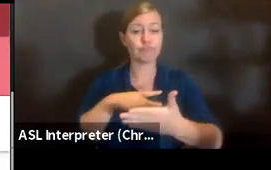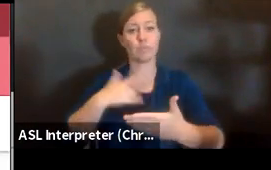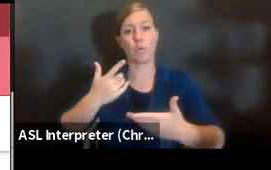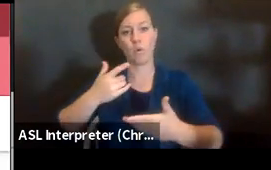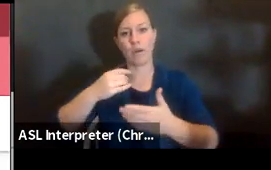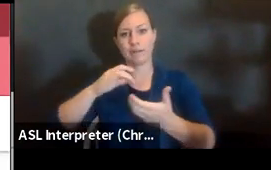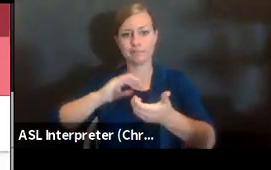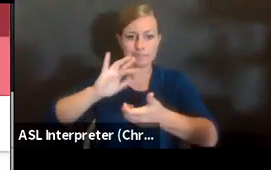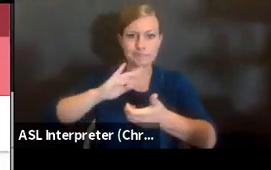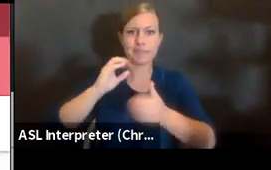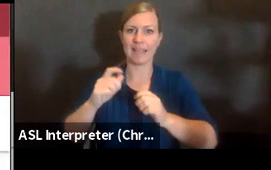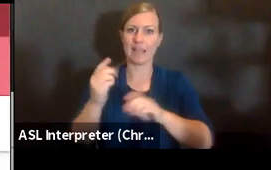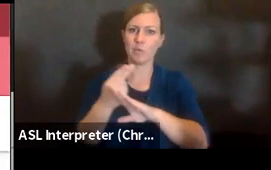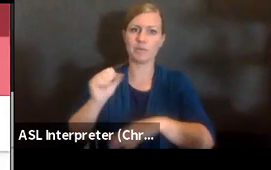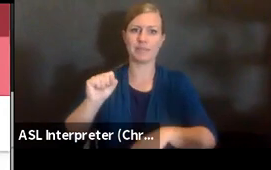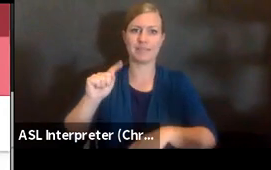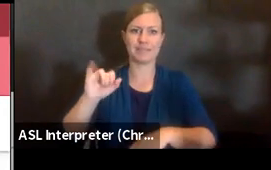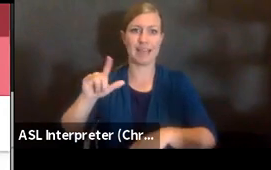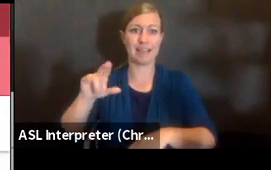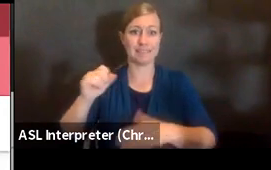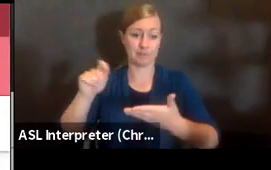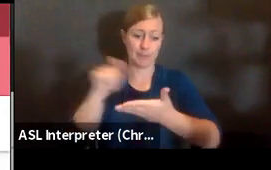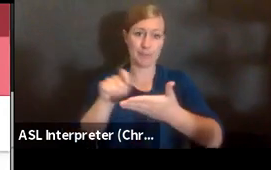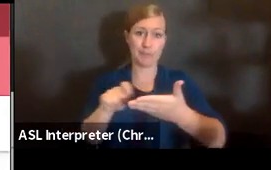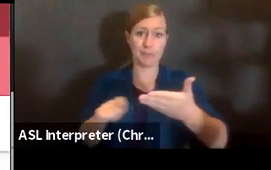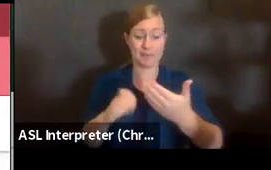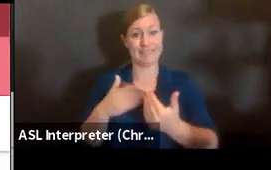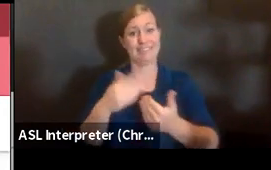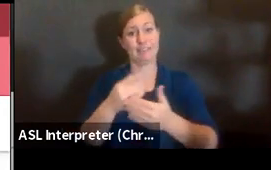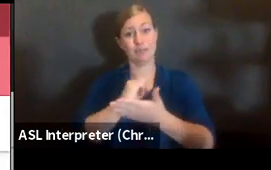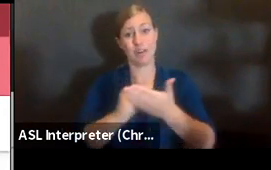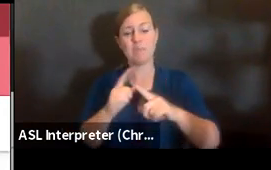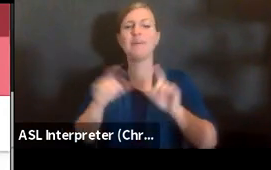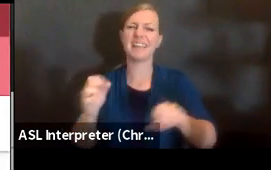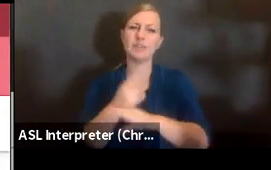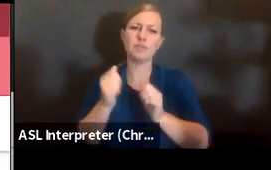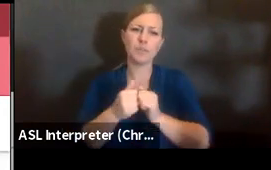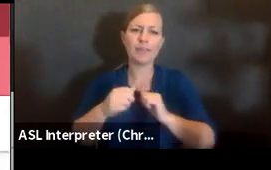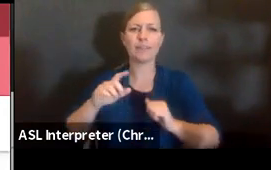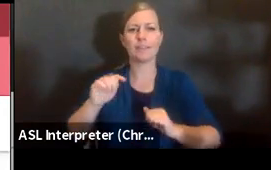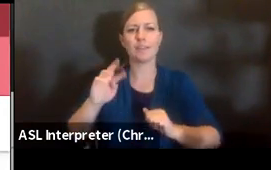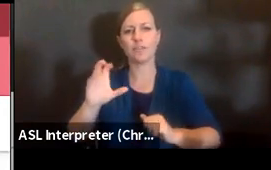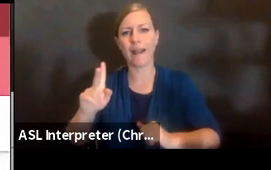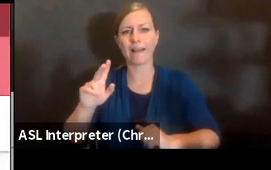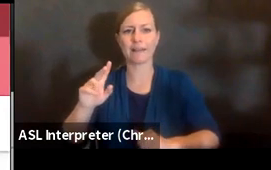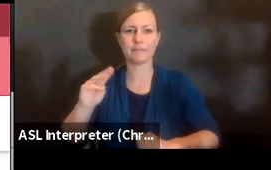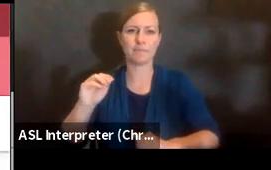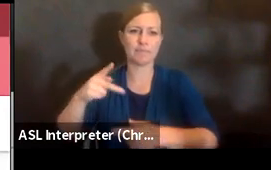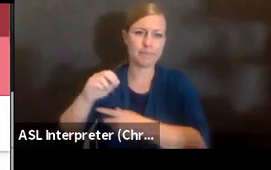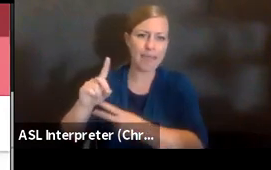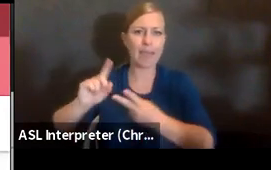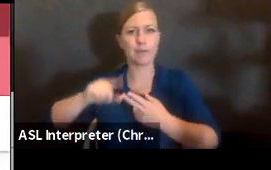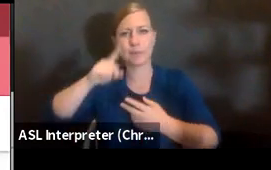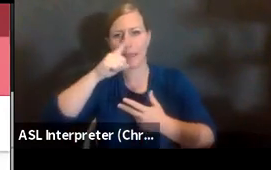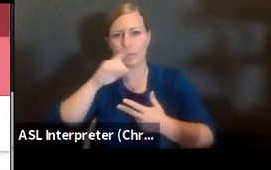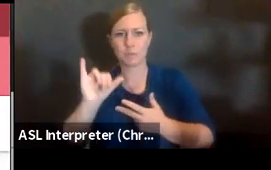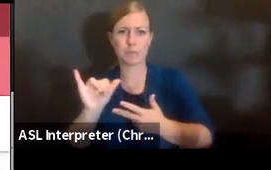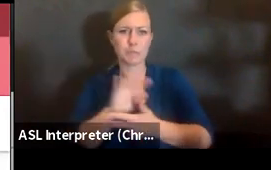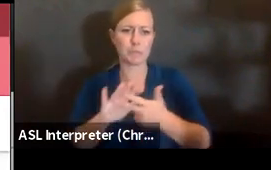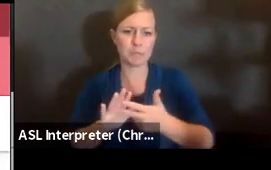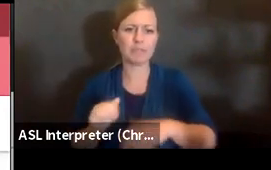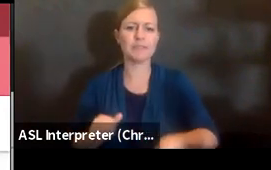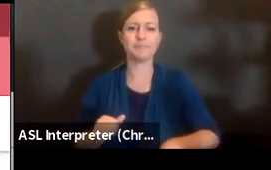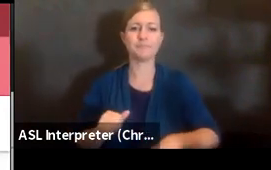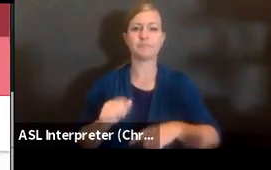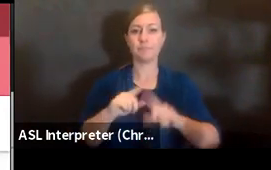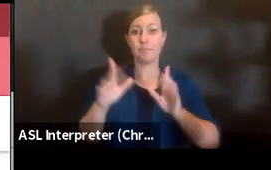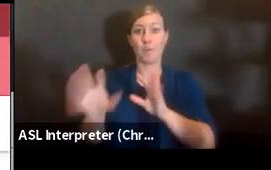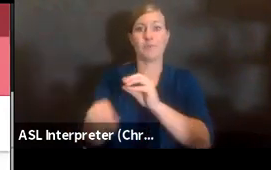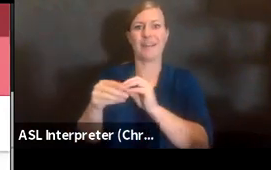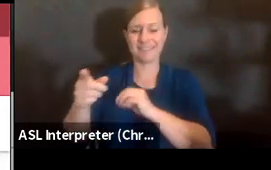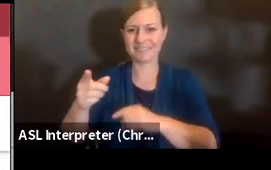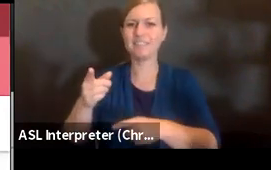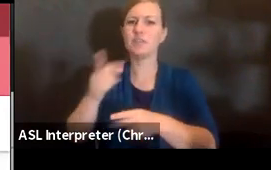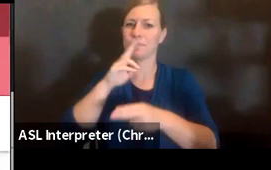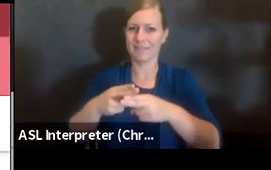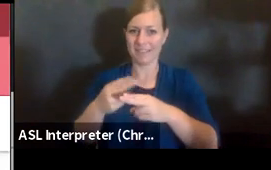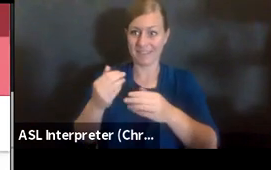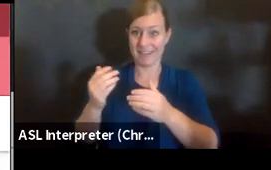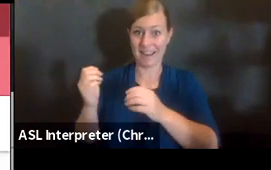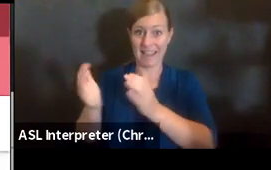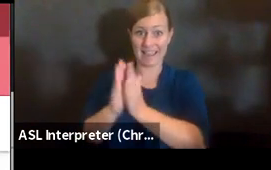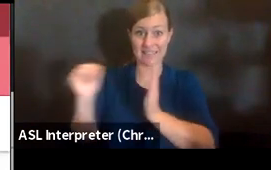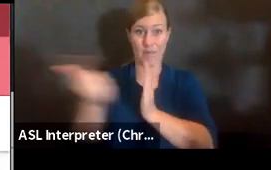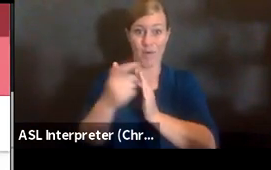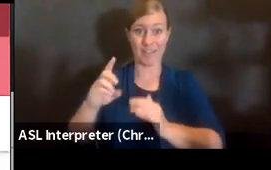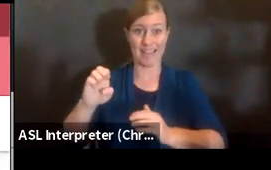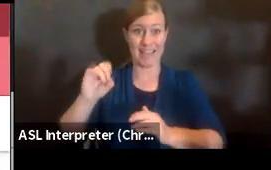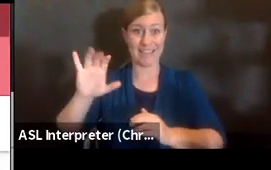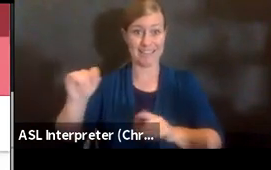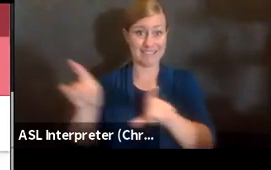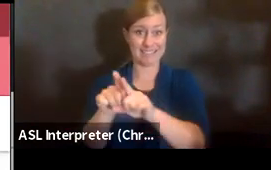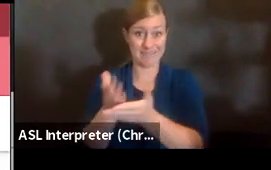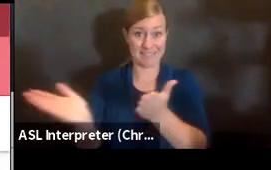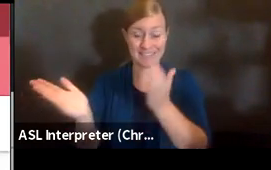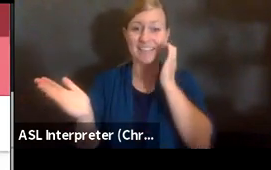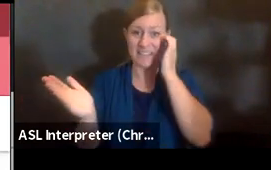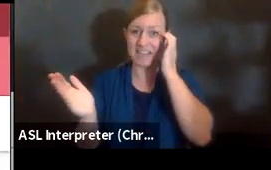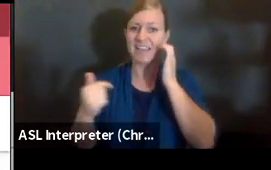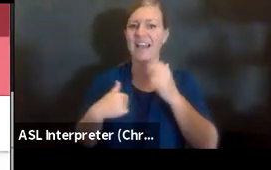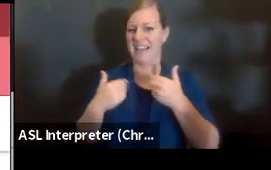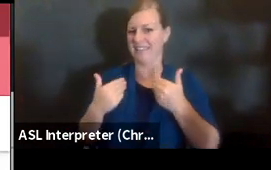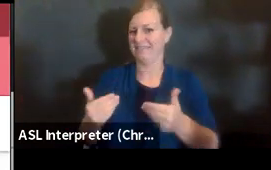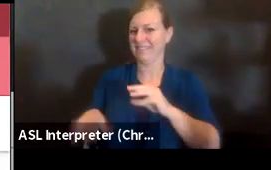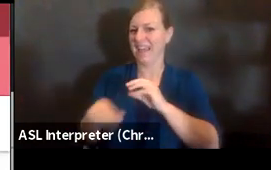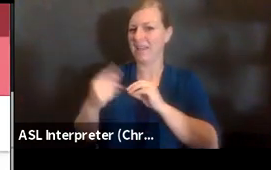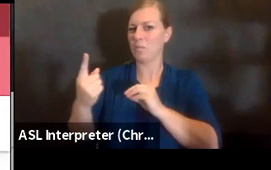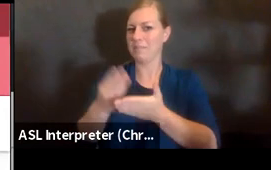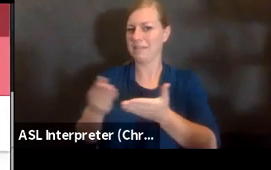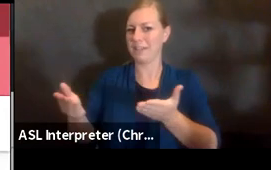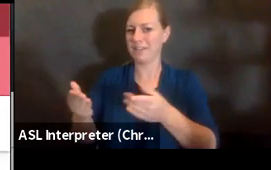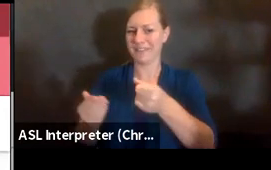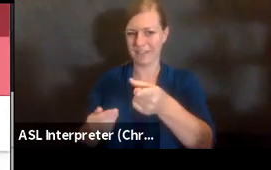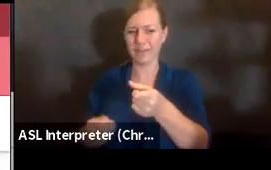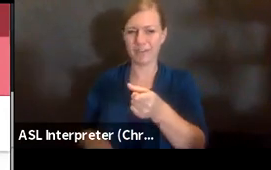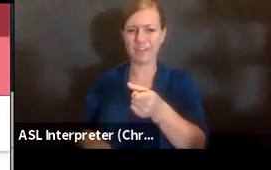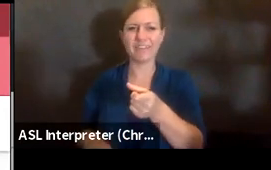Katherine Livick - ESD 112: it's extra fun because it's easier to draw. But it's possible to use it with a trackpad or a mouse too. Actually, just jumping in, because you mentioned that having them all edit the same thing. I added a material here for this is a map